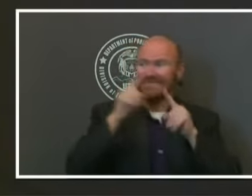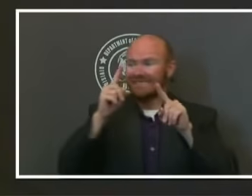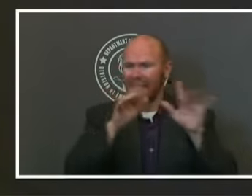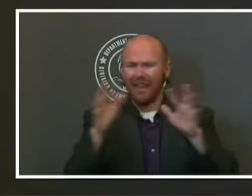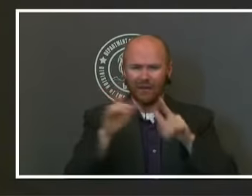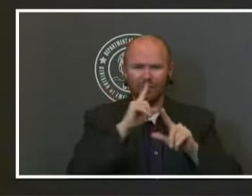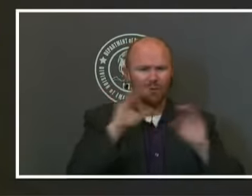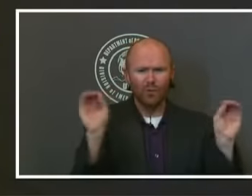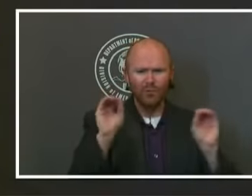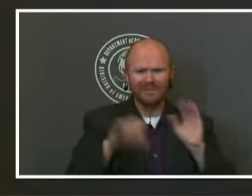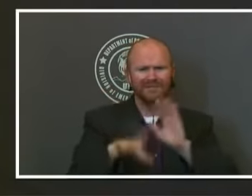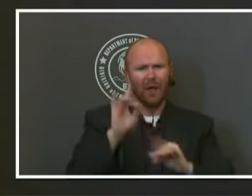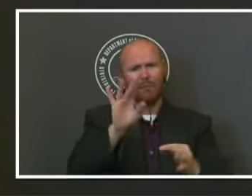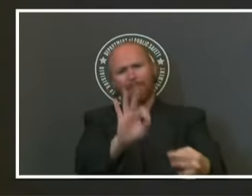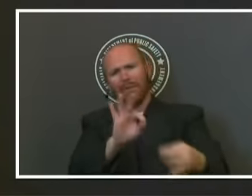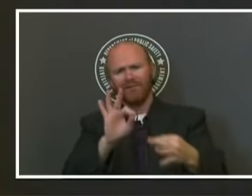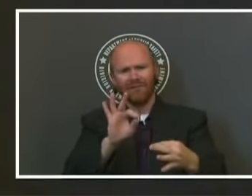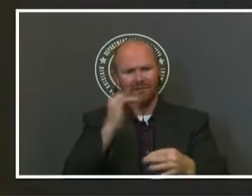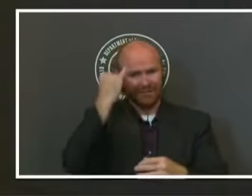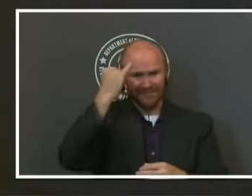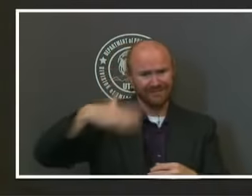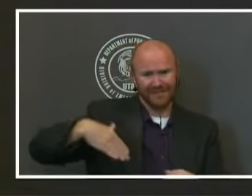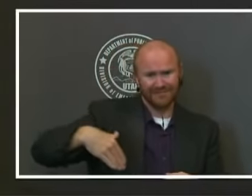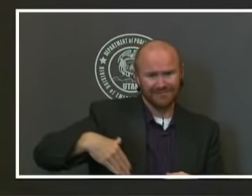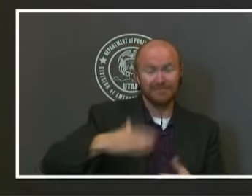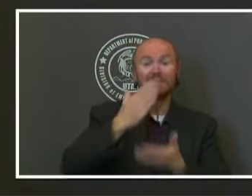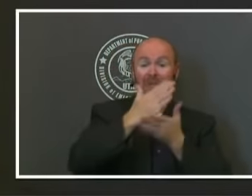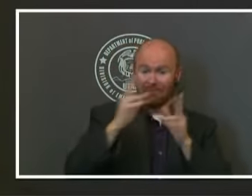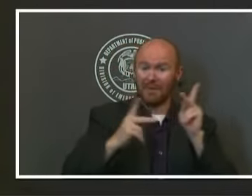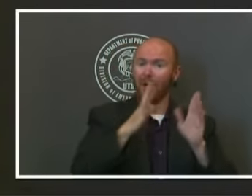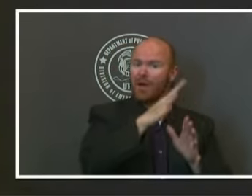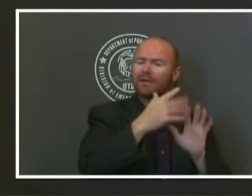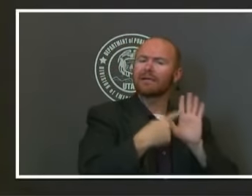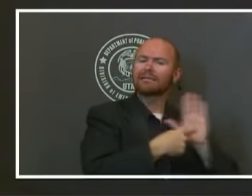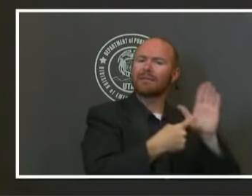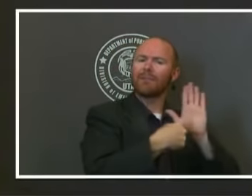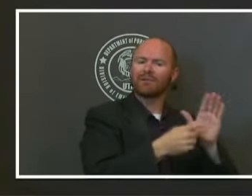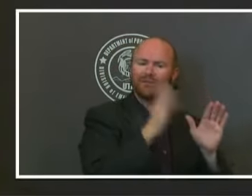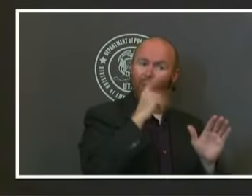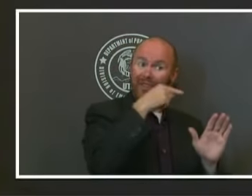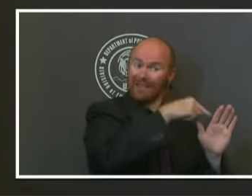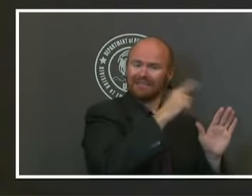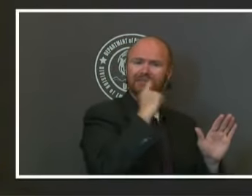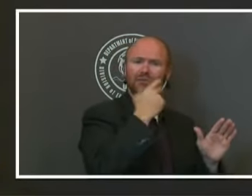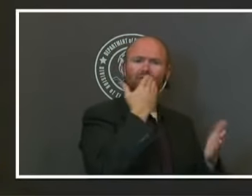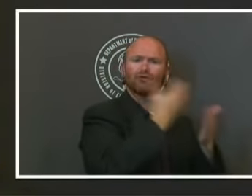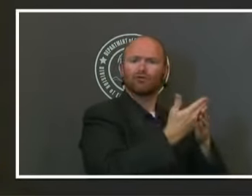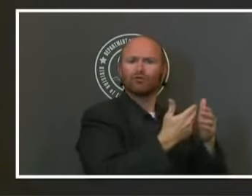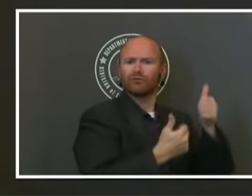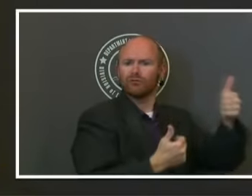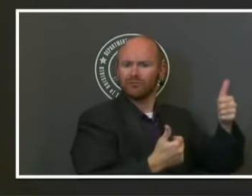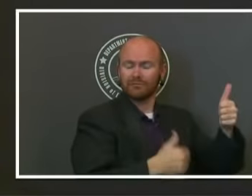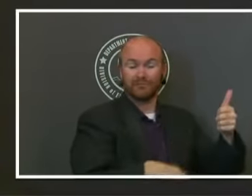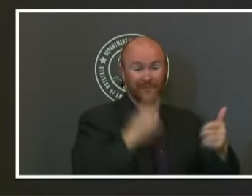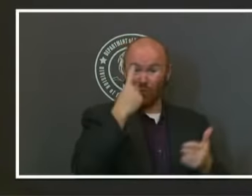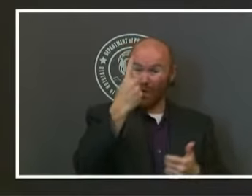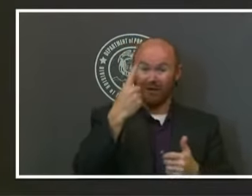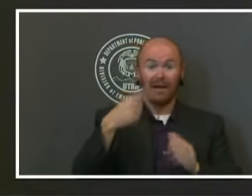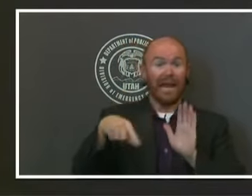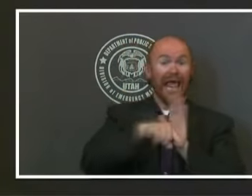yet some of them held up as an example you know have hand high